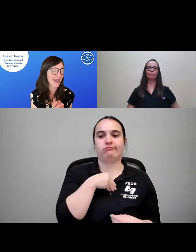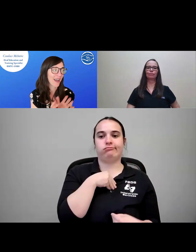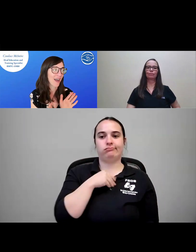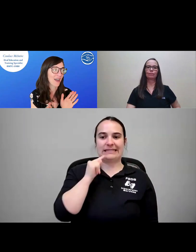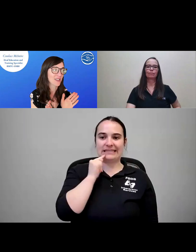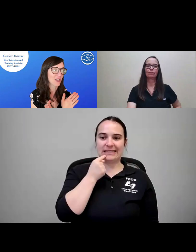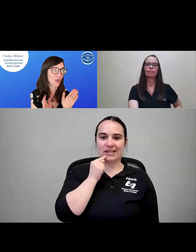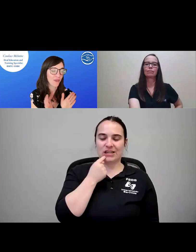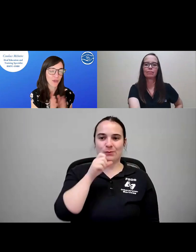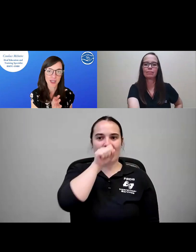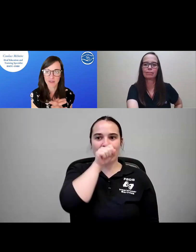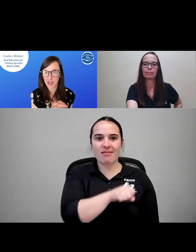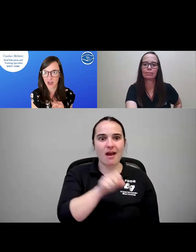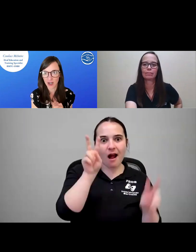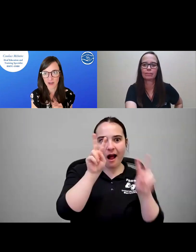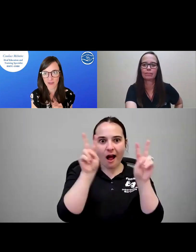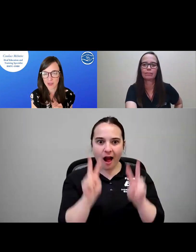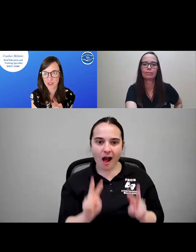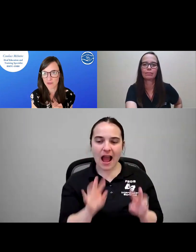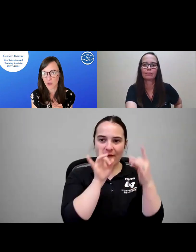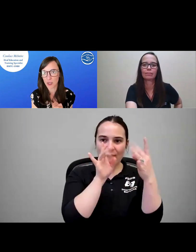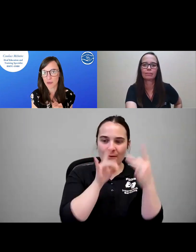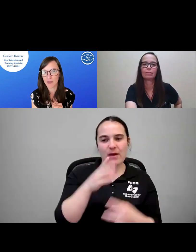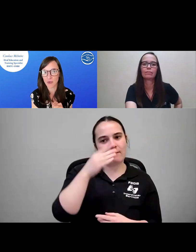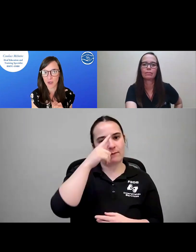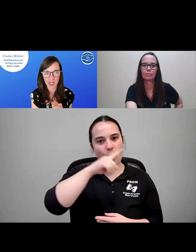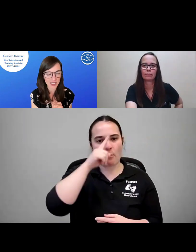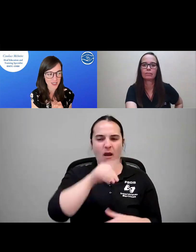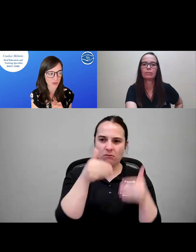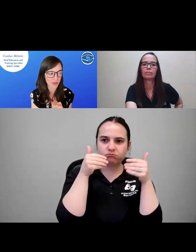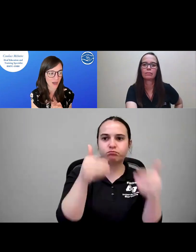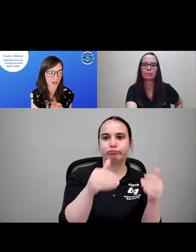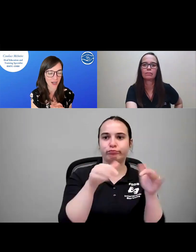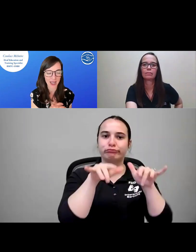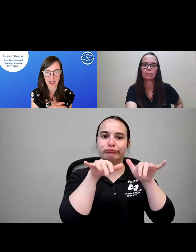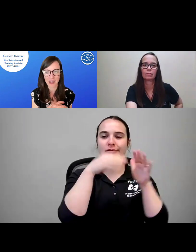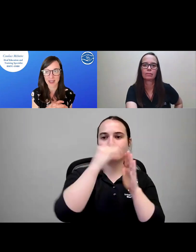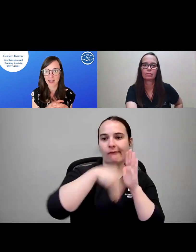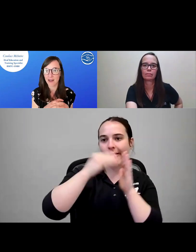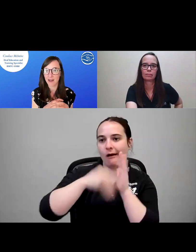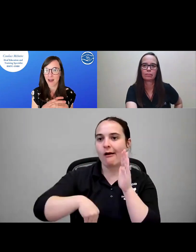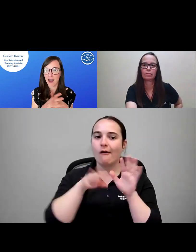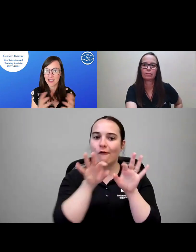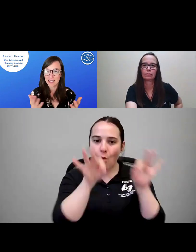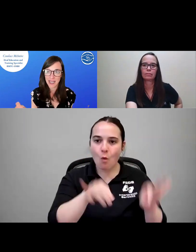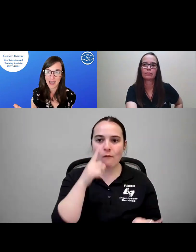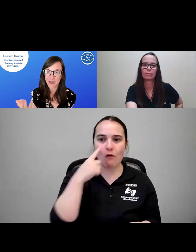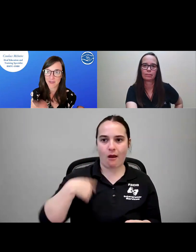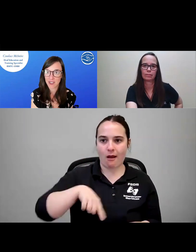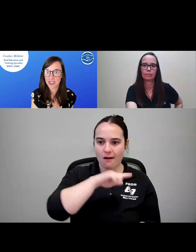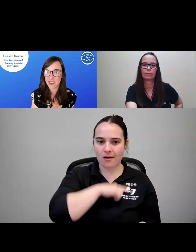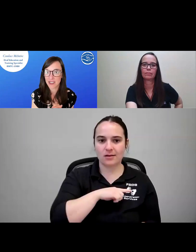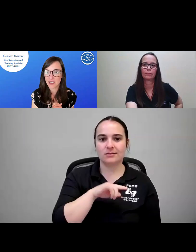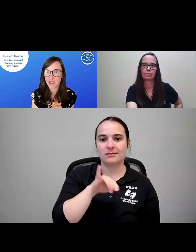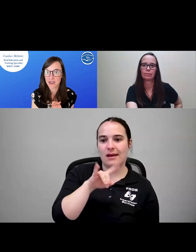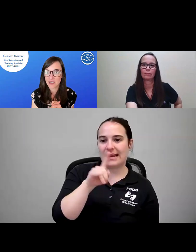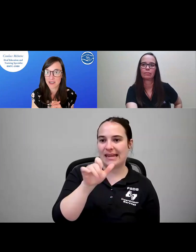So, if you could fill out our evaluation form for us. We are a IDEA-Funded